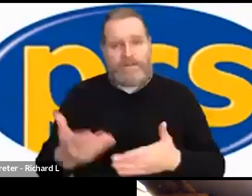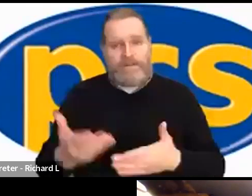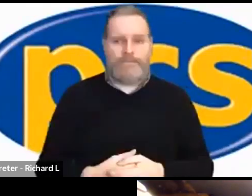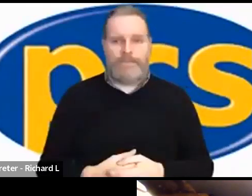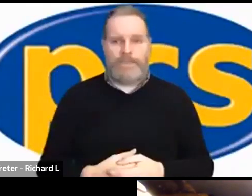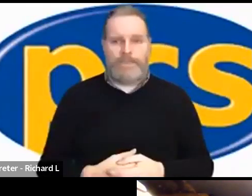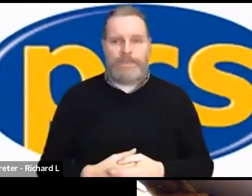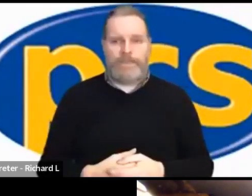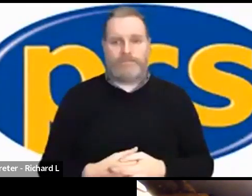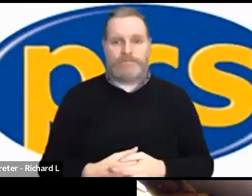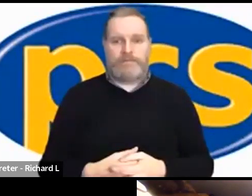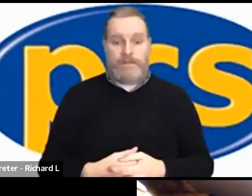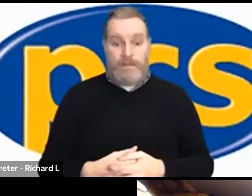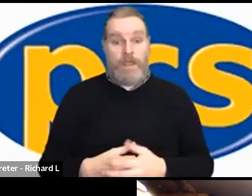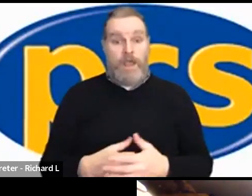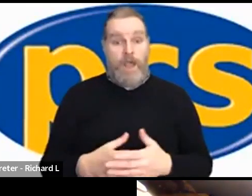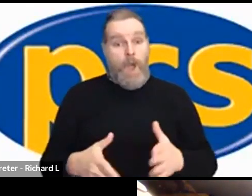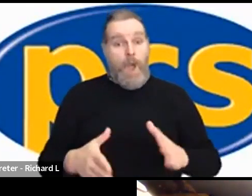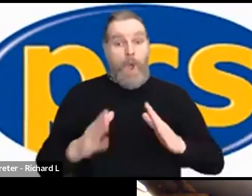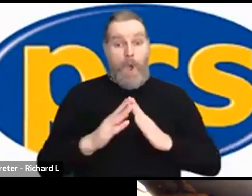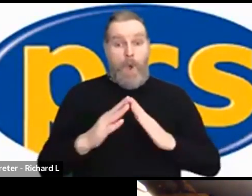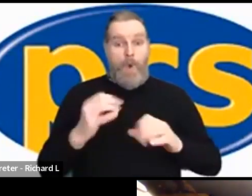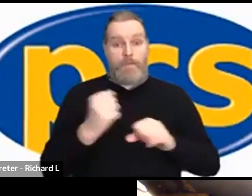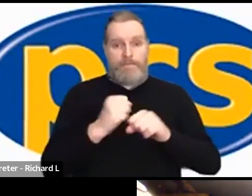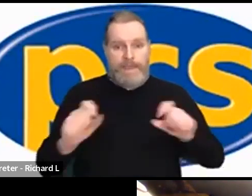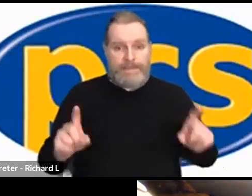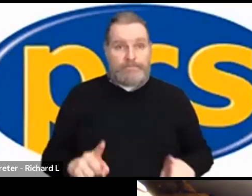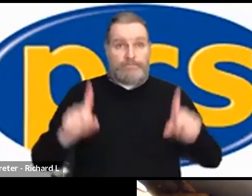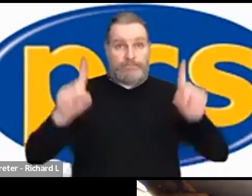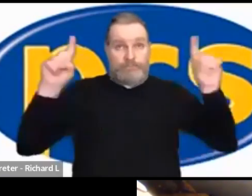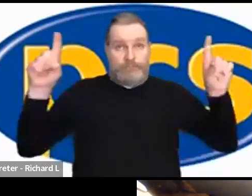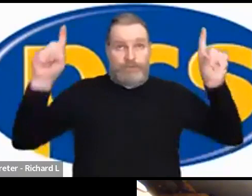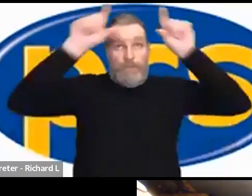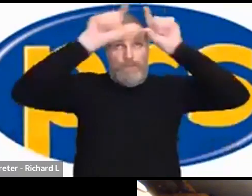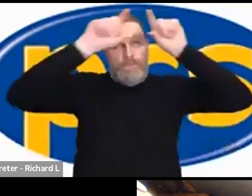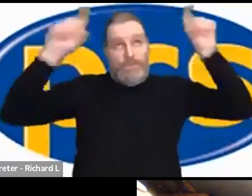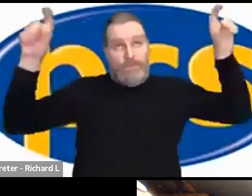that.